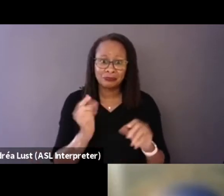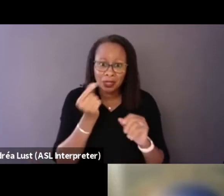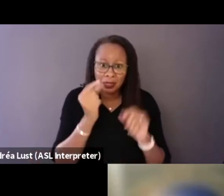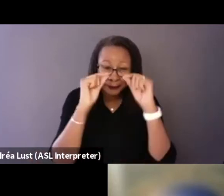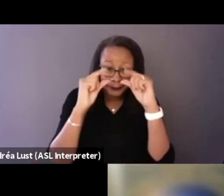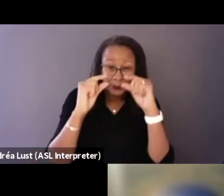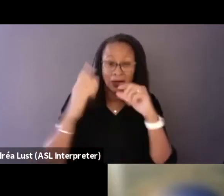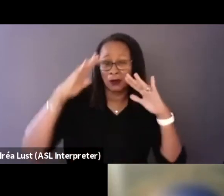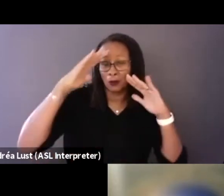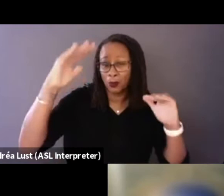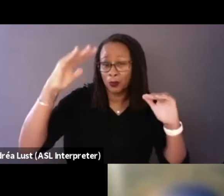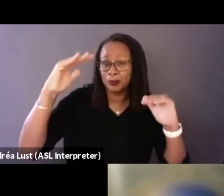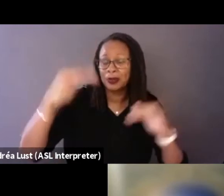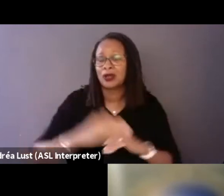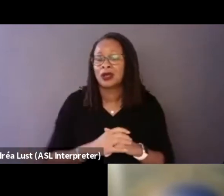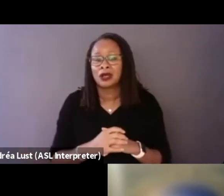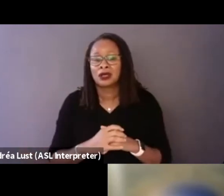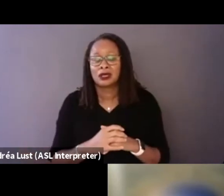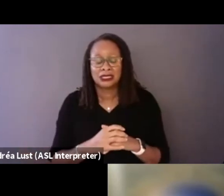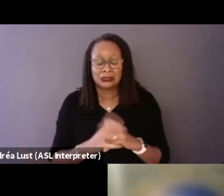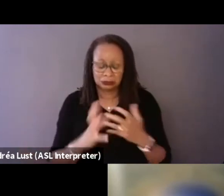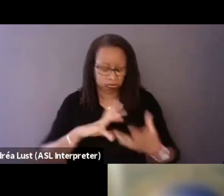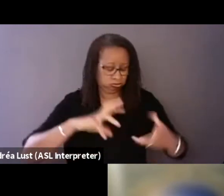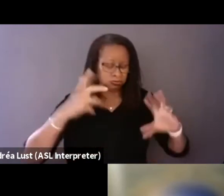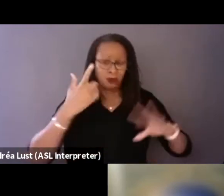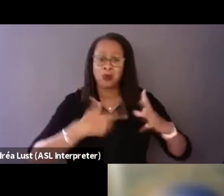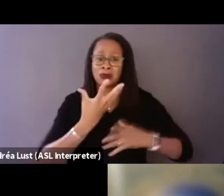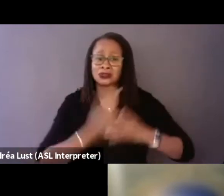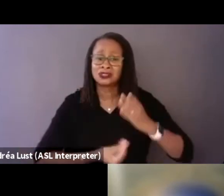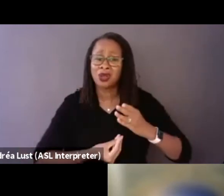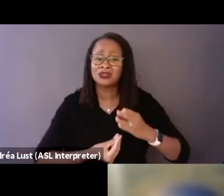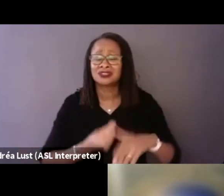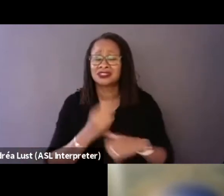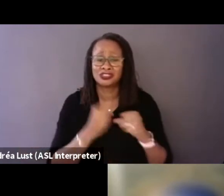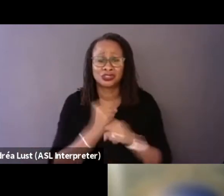in the rubble of what was lost in this year, that is such a collective loss.